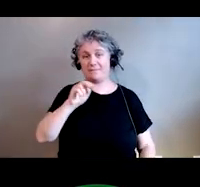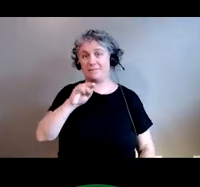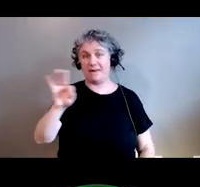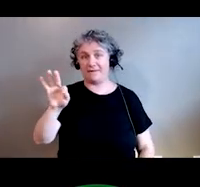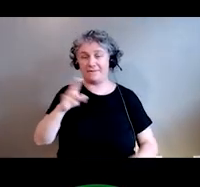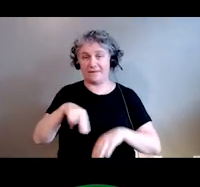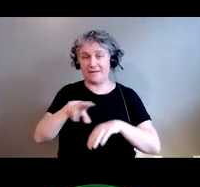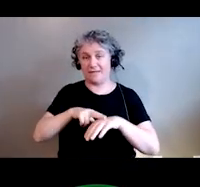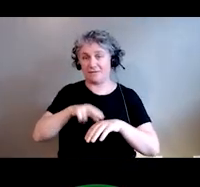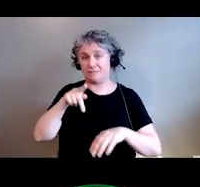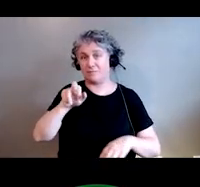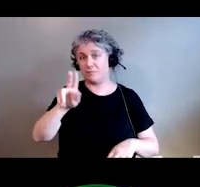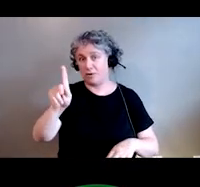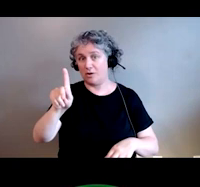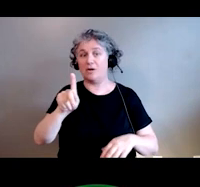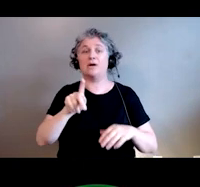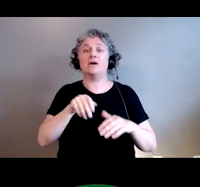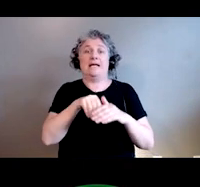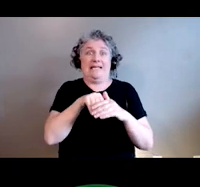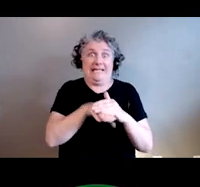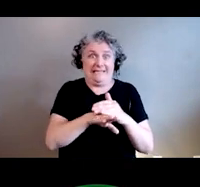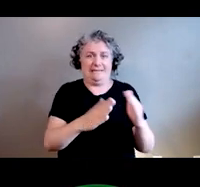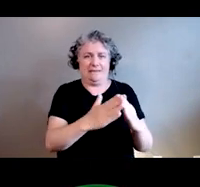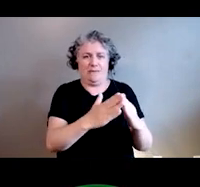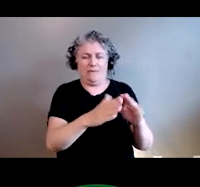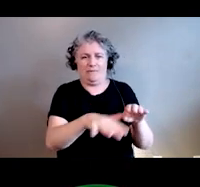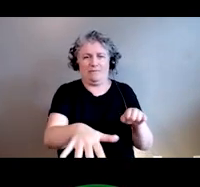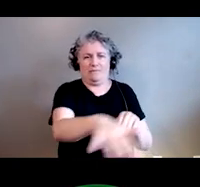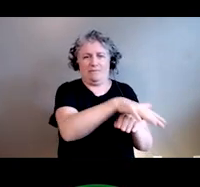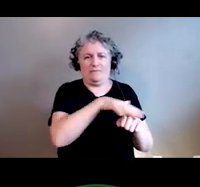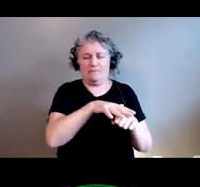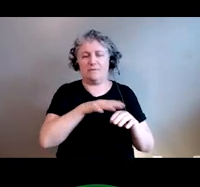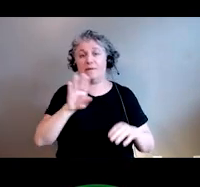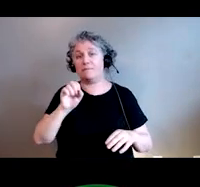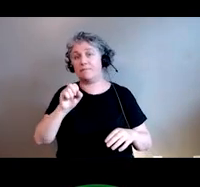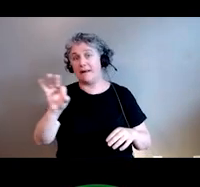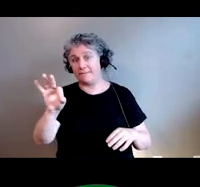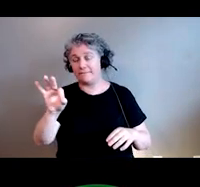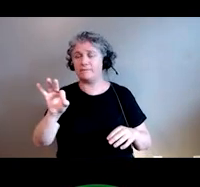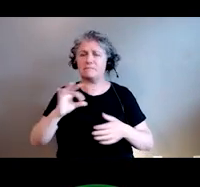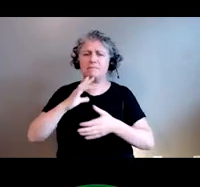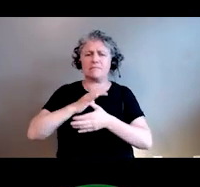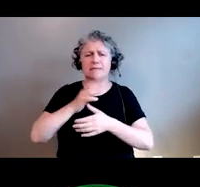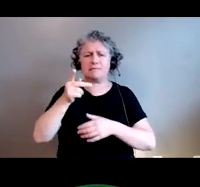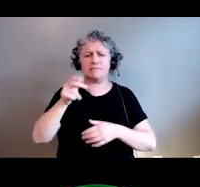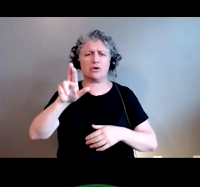So Banff National Park being one of the main parks that we use, but also Lake Louise Yahoo